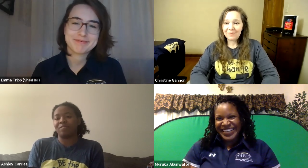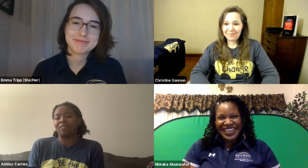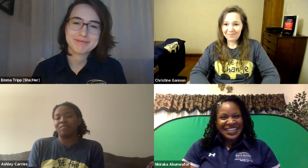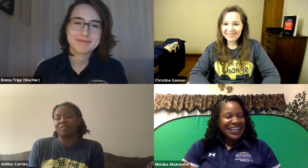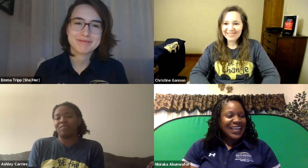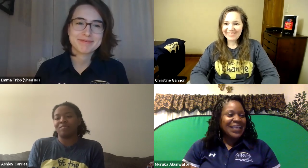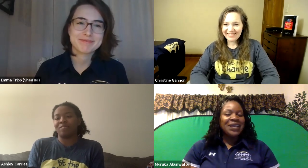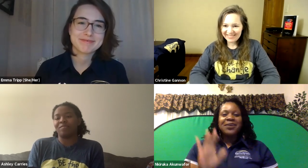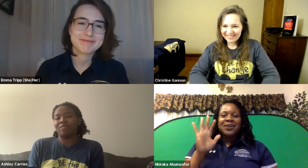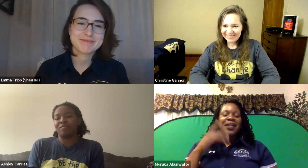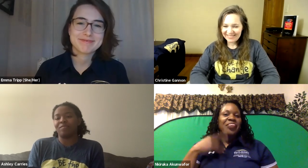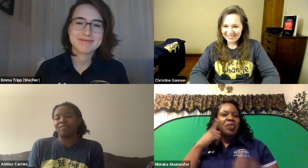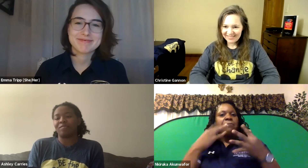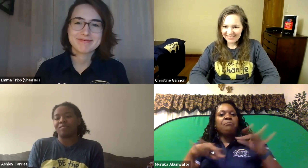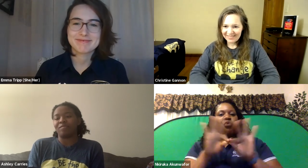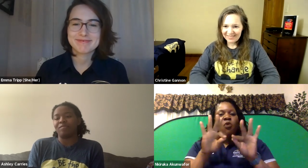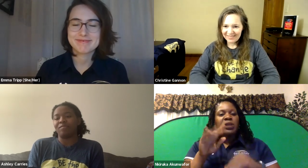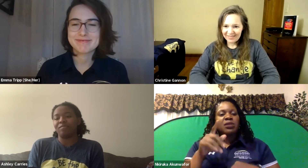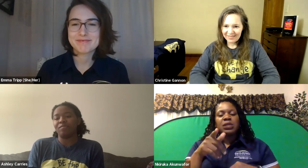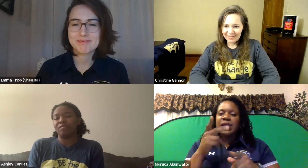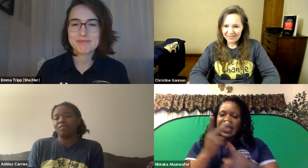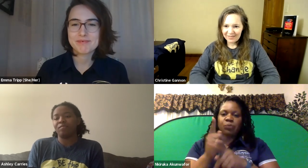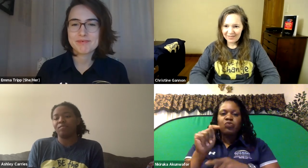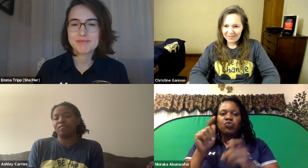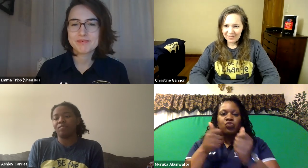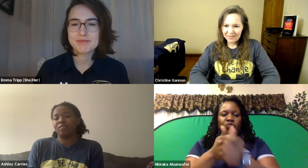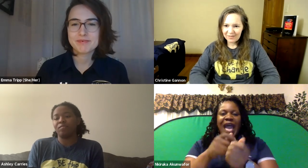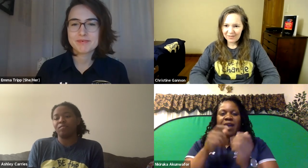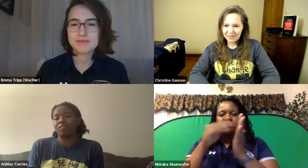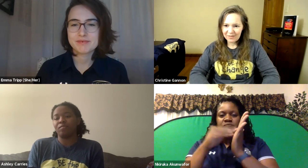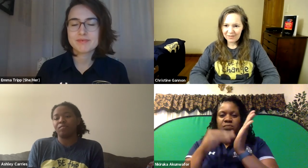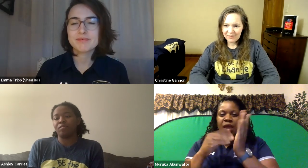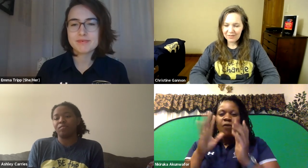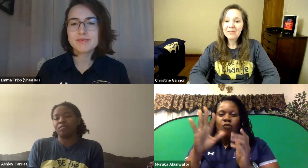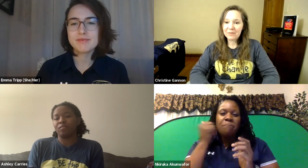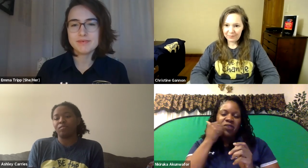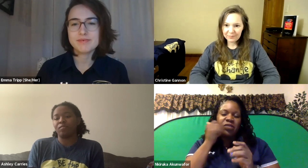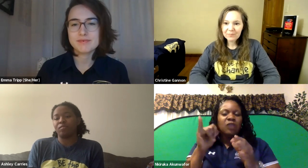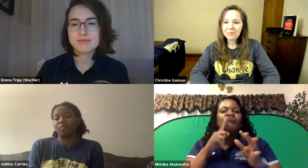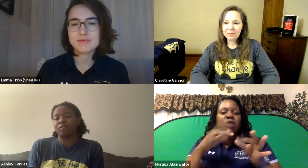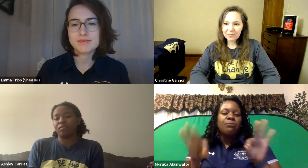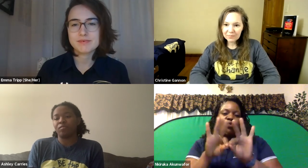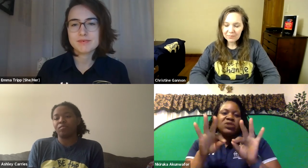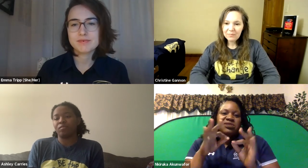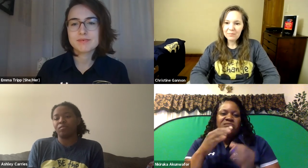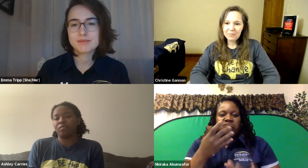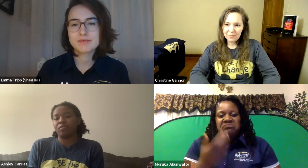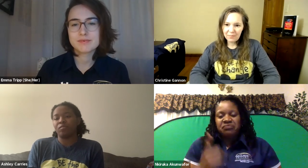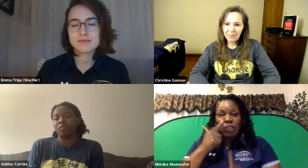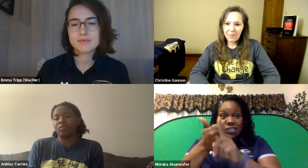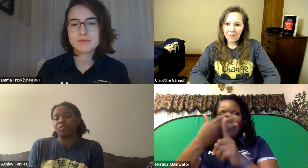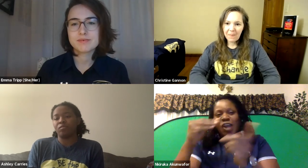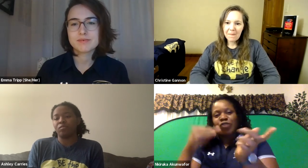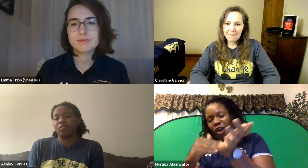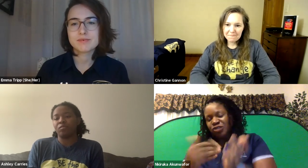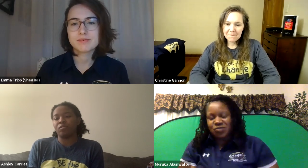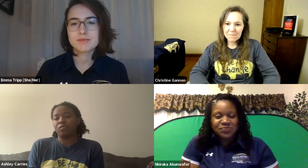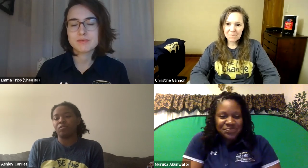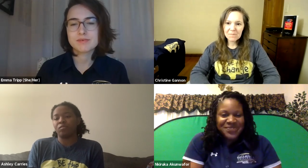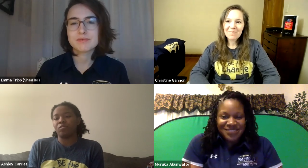I think it's important to keep tracking your period. It's really important for yourself and your doctor.